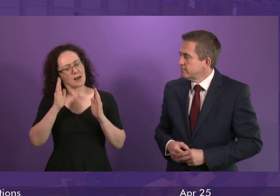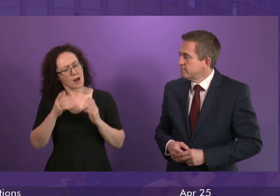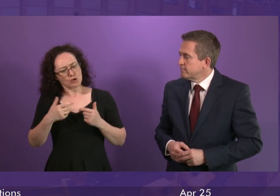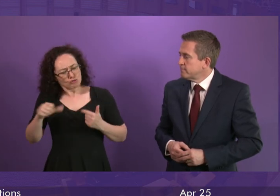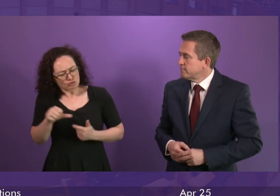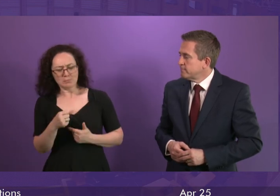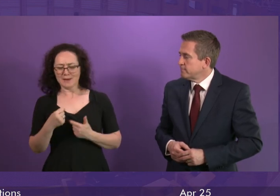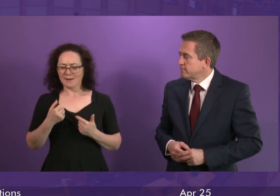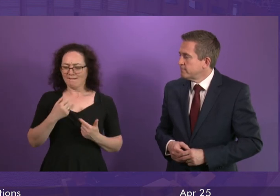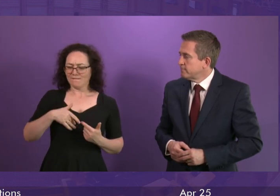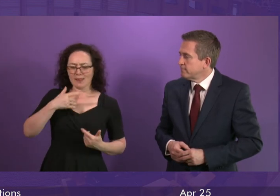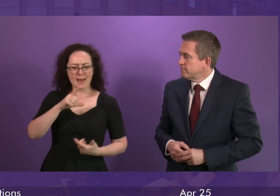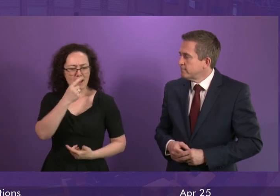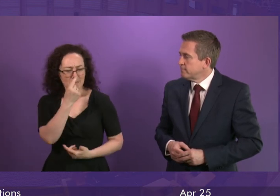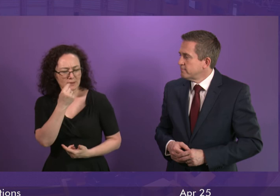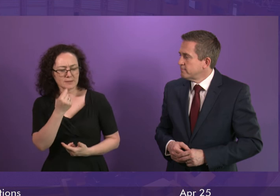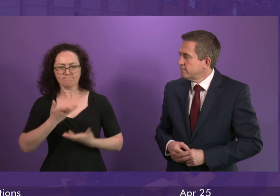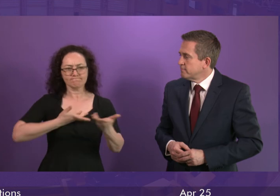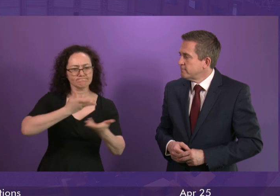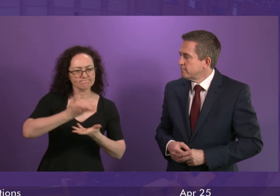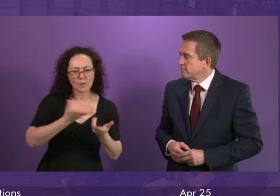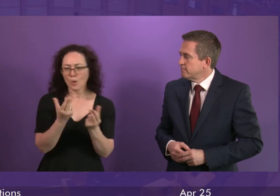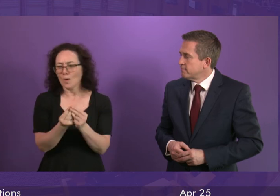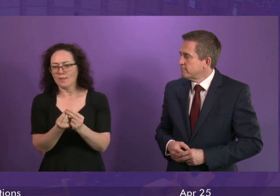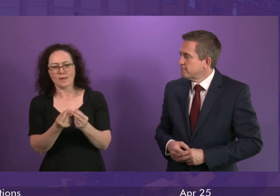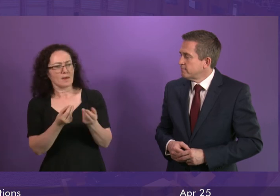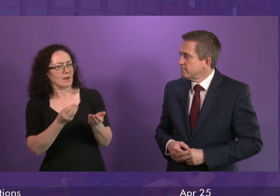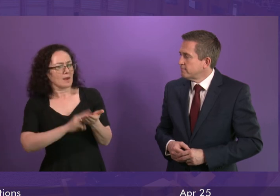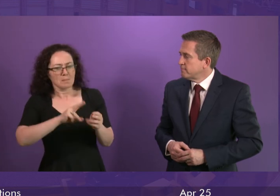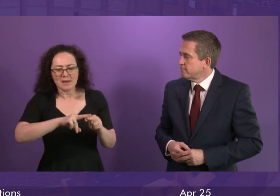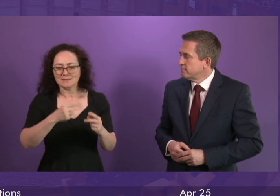If they are concerned or upset, they should speak to teachers, parents, carers or peers.